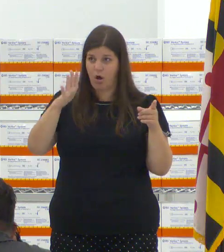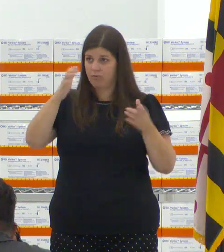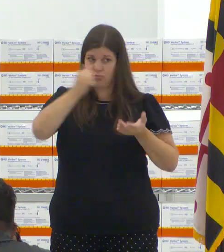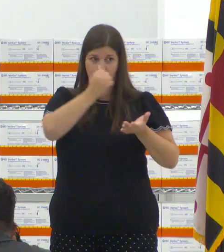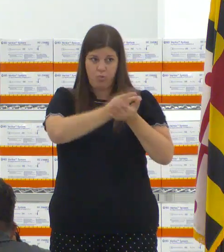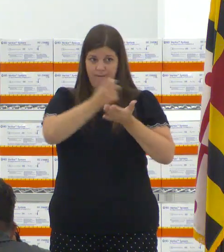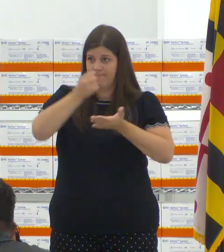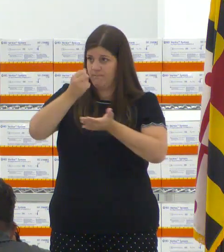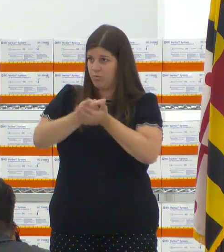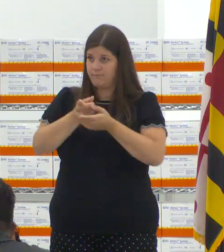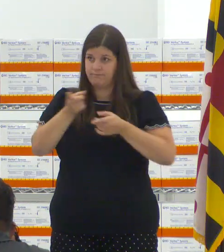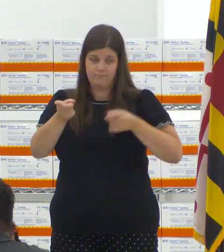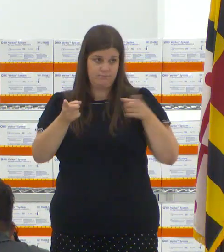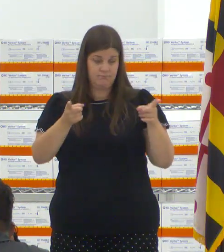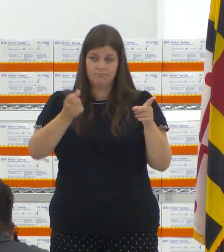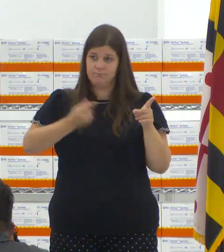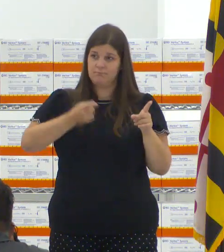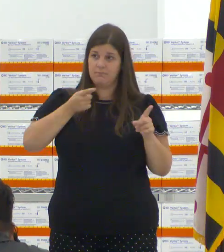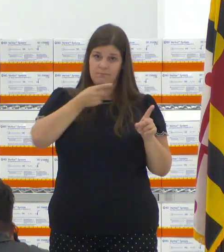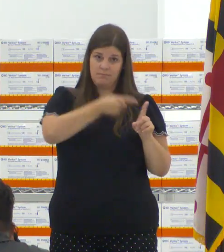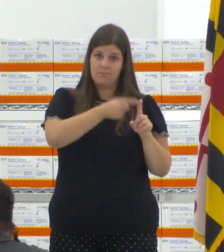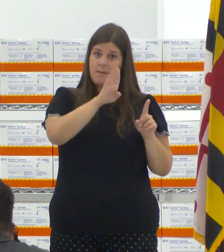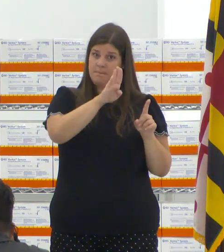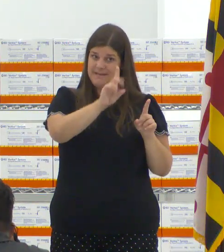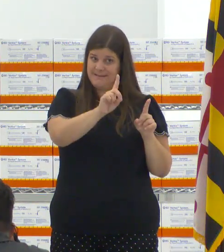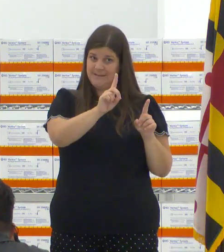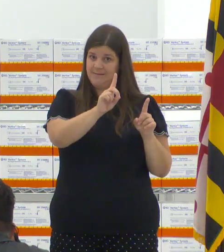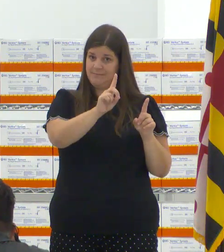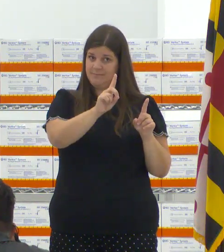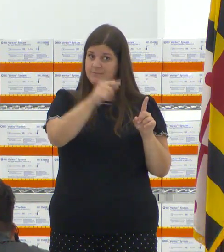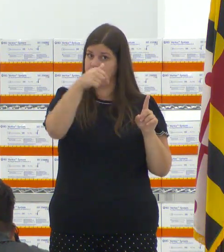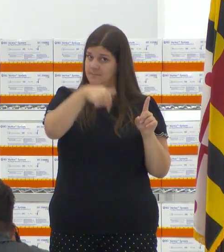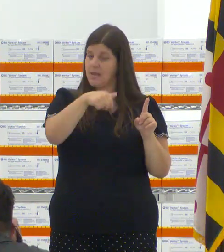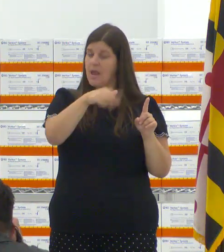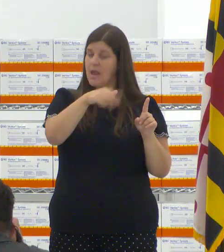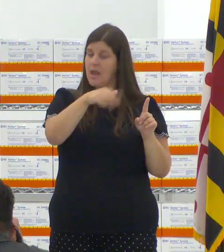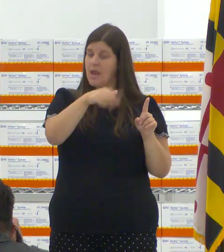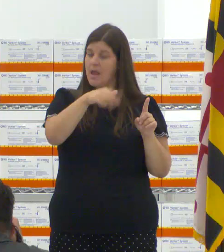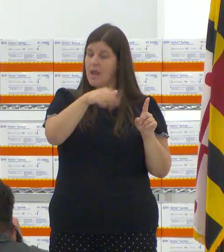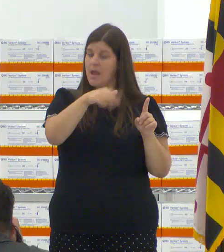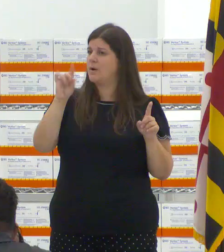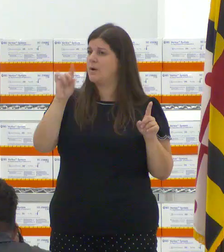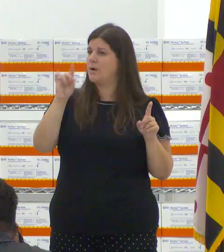which will help This is the latest state of the art technology in rapid testing, to slow the spread of COVID-19